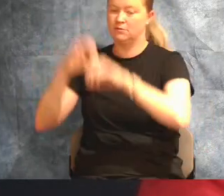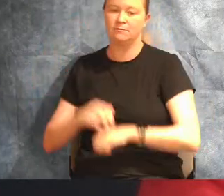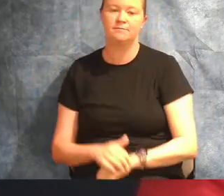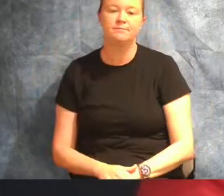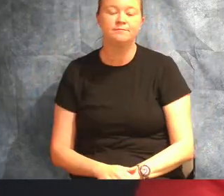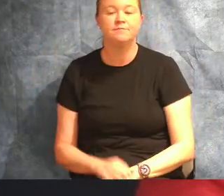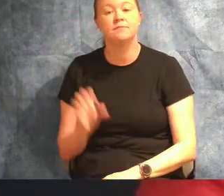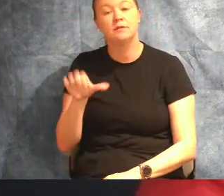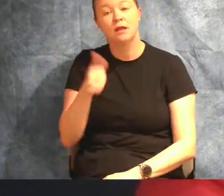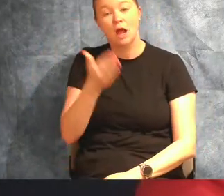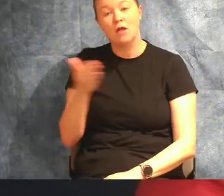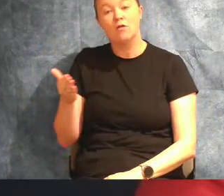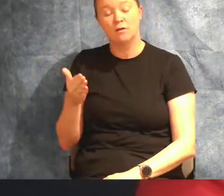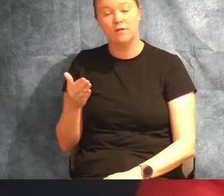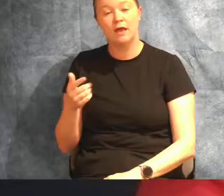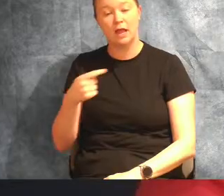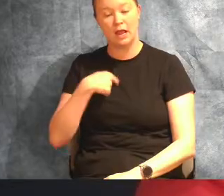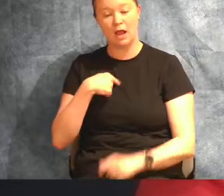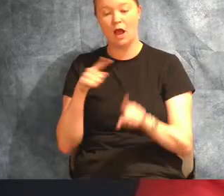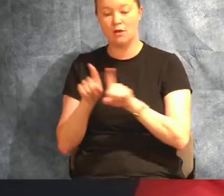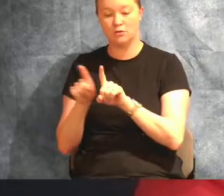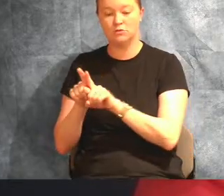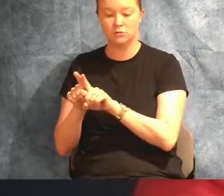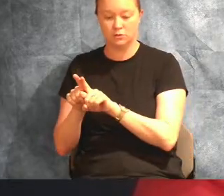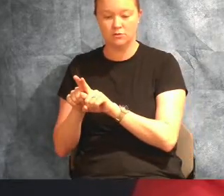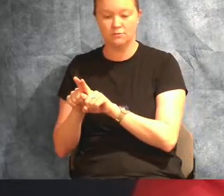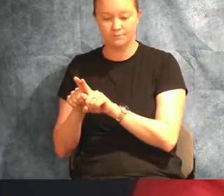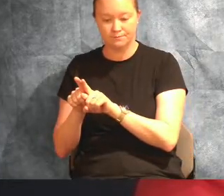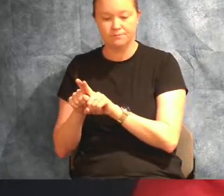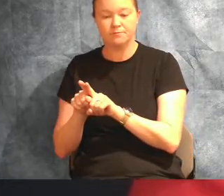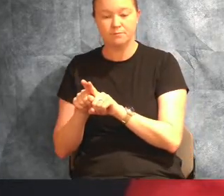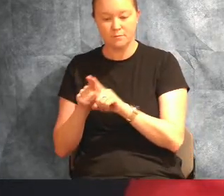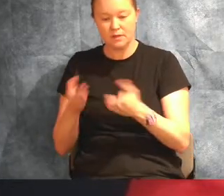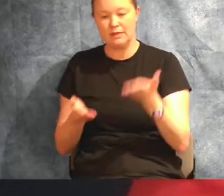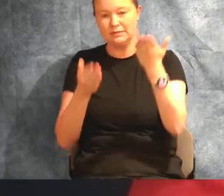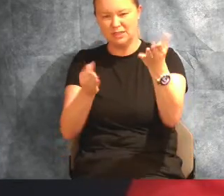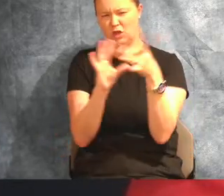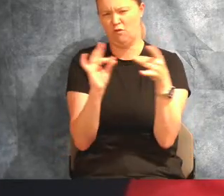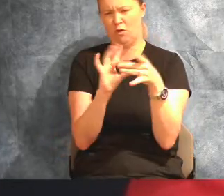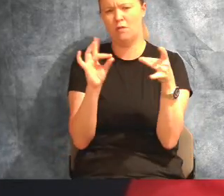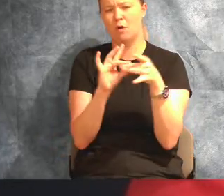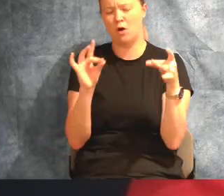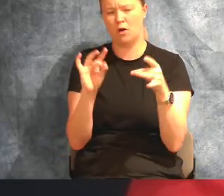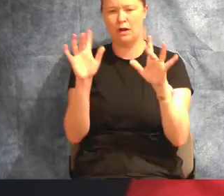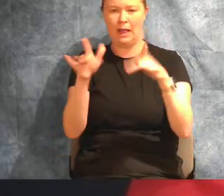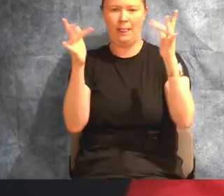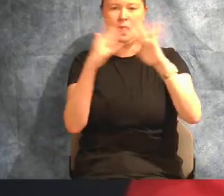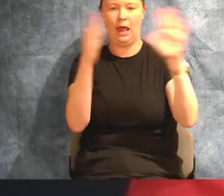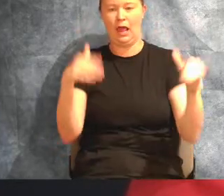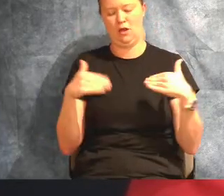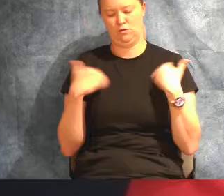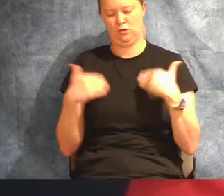The other thing is I also delivered remarks at the light house youth and family services